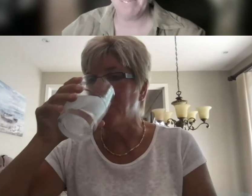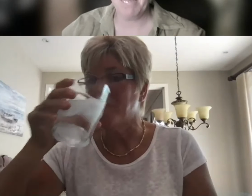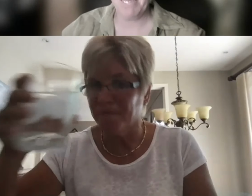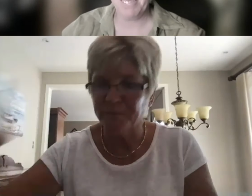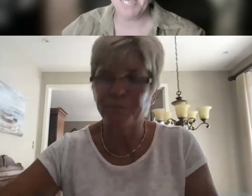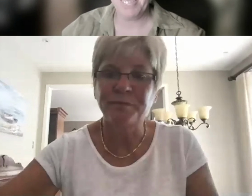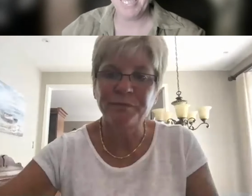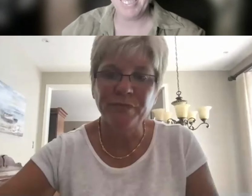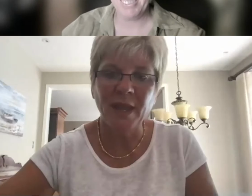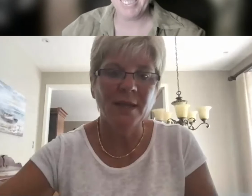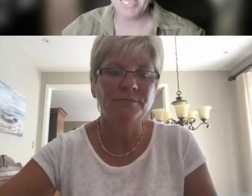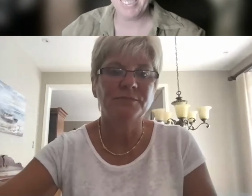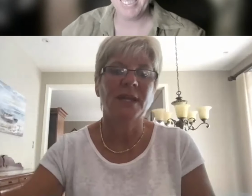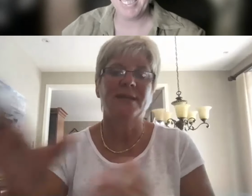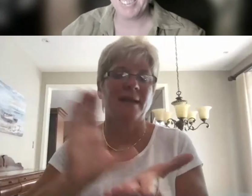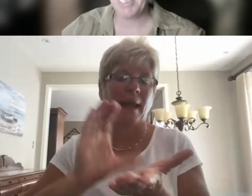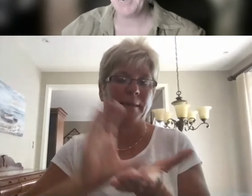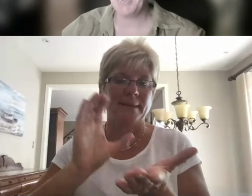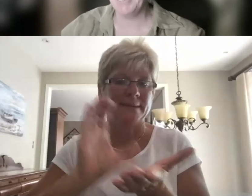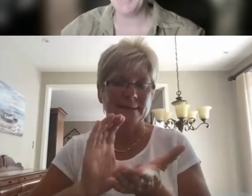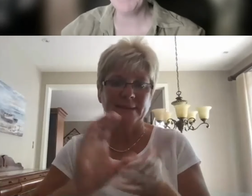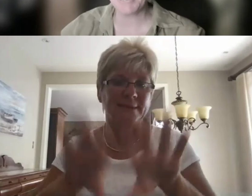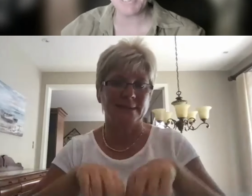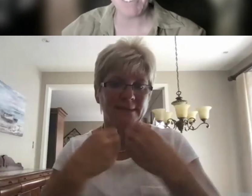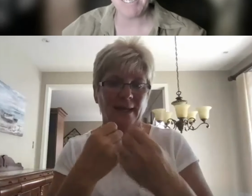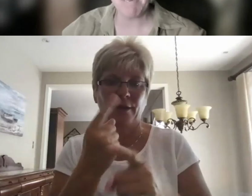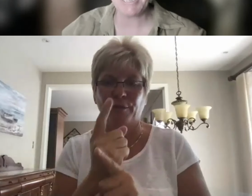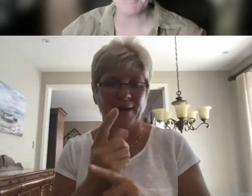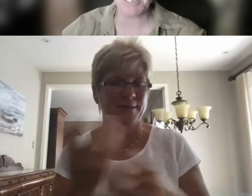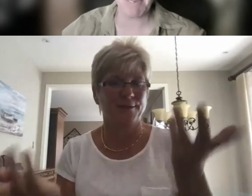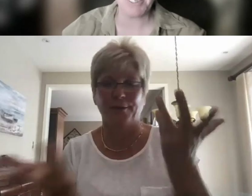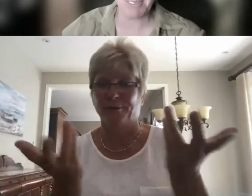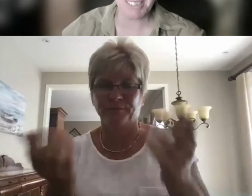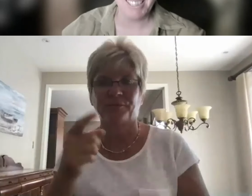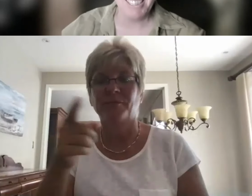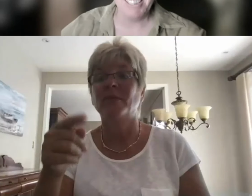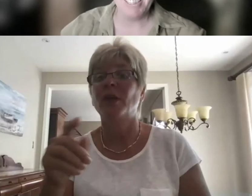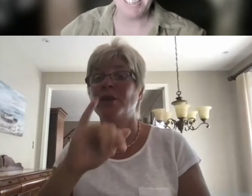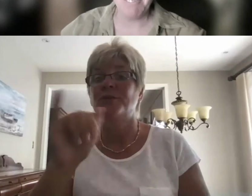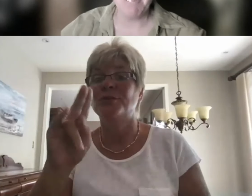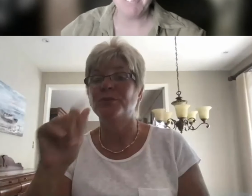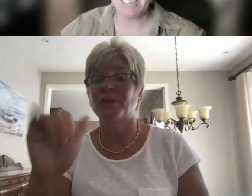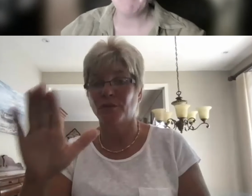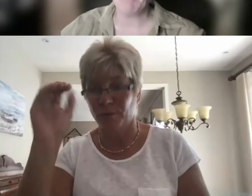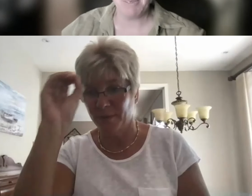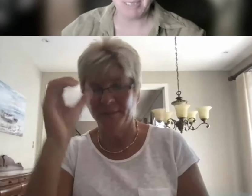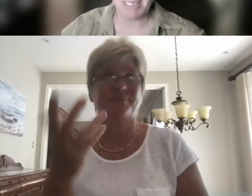I don't know, Jutta, how would you answer that? Jutta Treviranus: Yeah. My immediate response was employment,